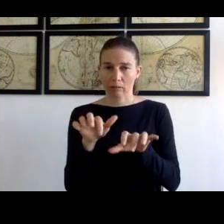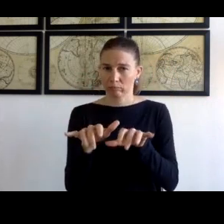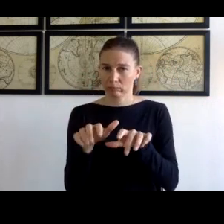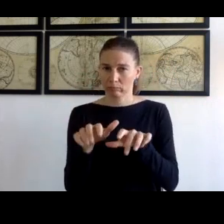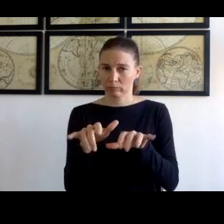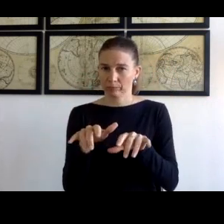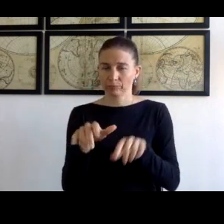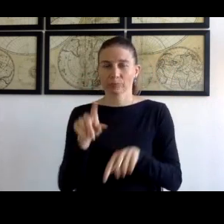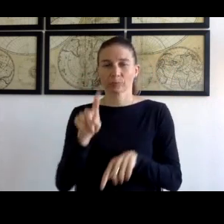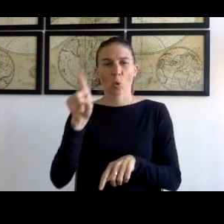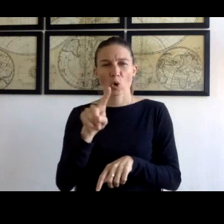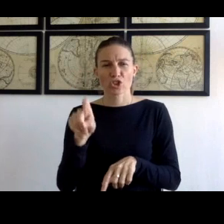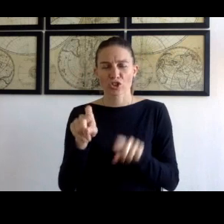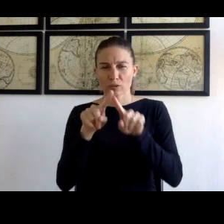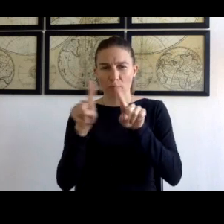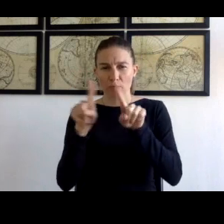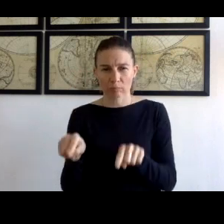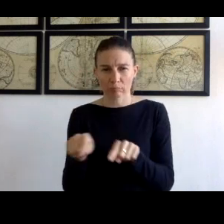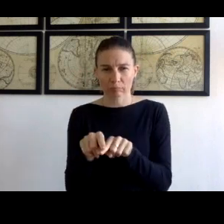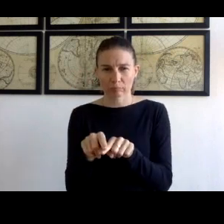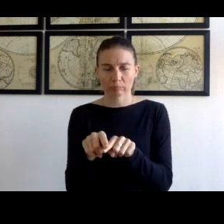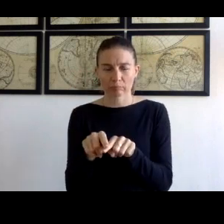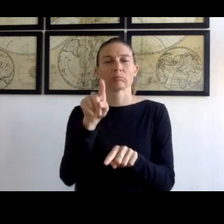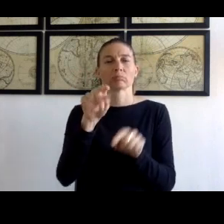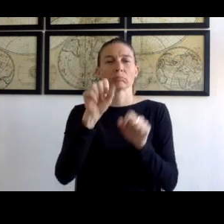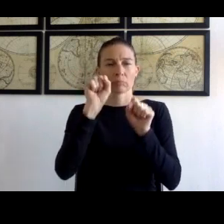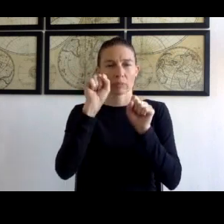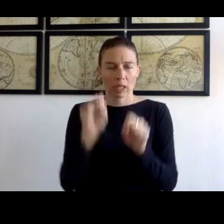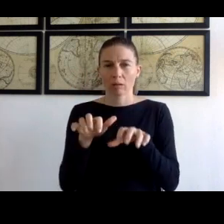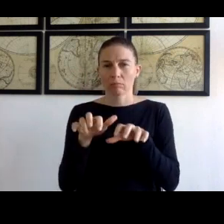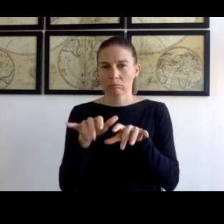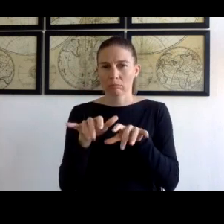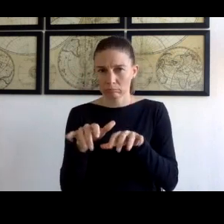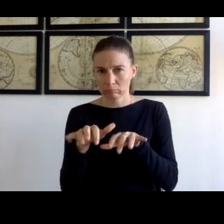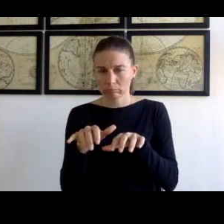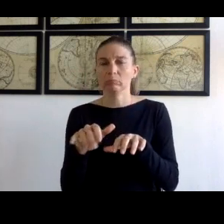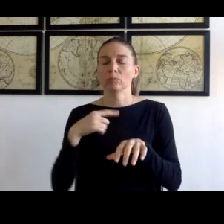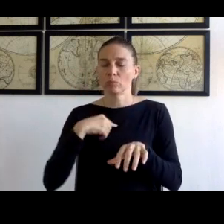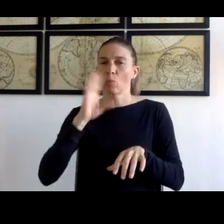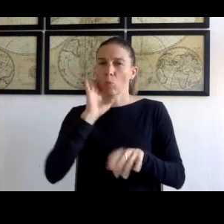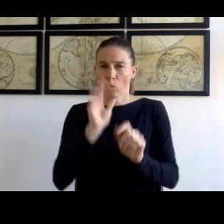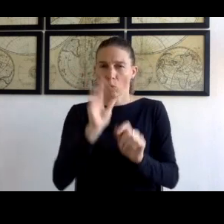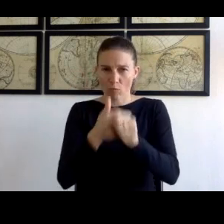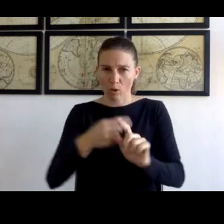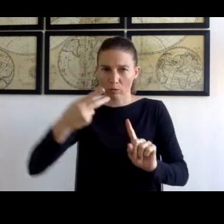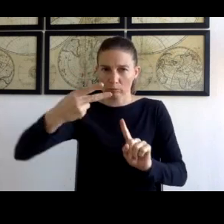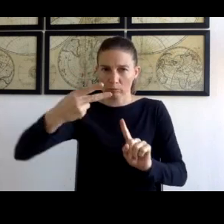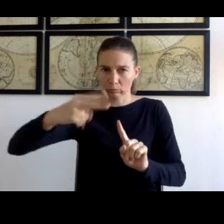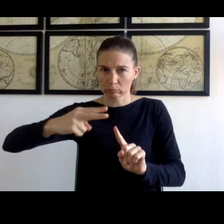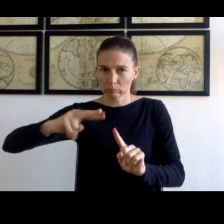There you'll see you can add questions and we'll take them in the chronological order as they come in.